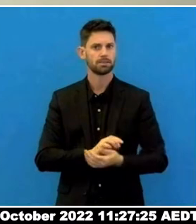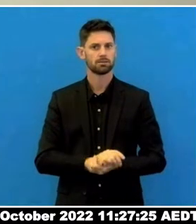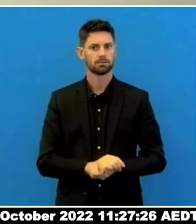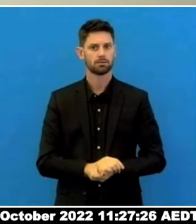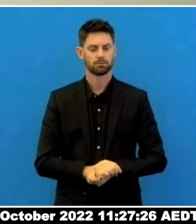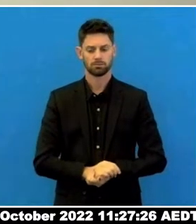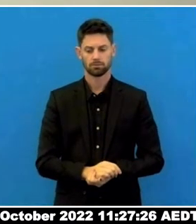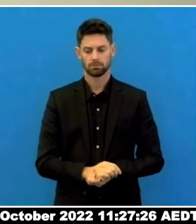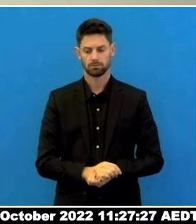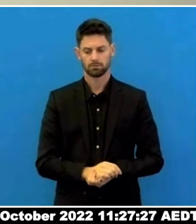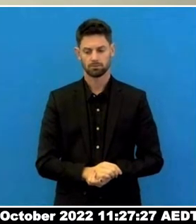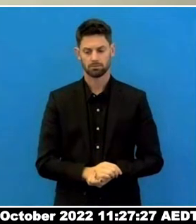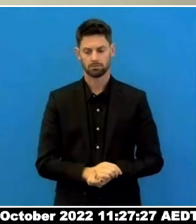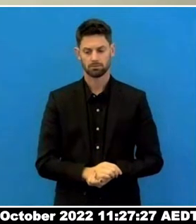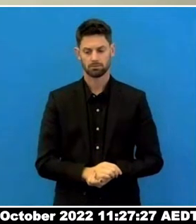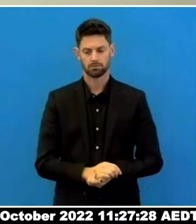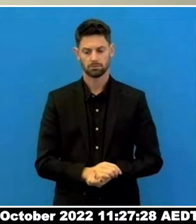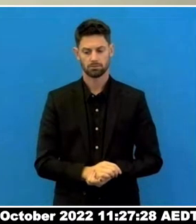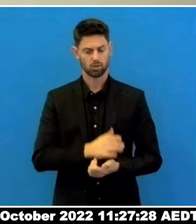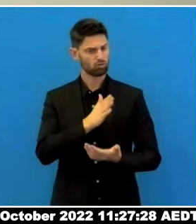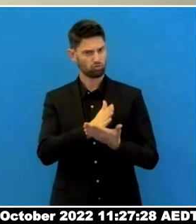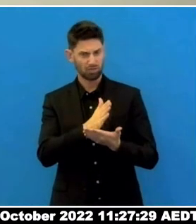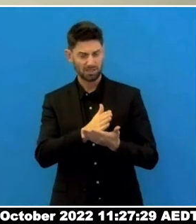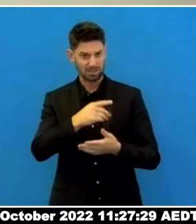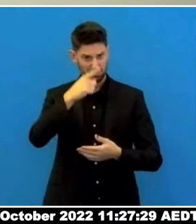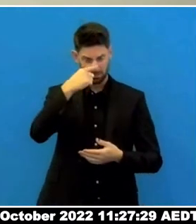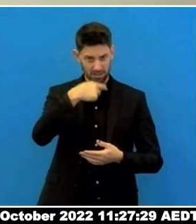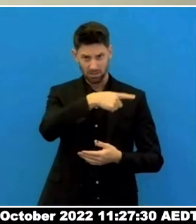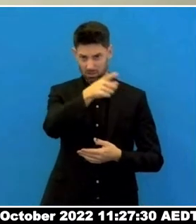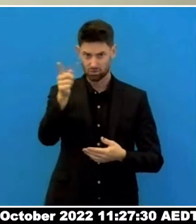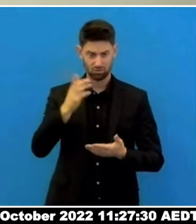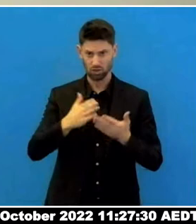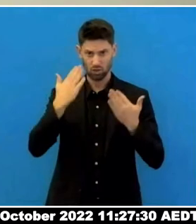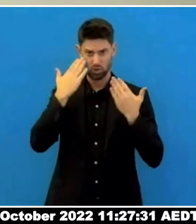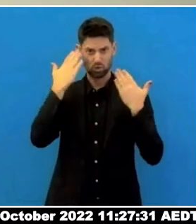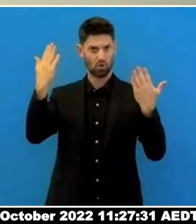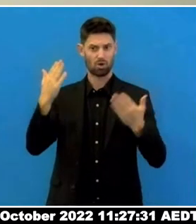the humanity country, humanity people, same like this this mother